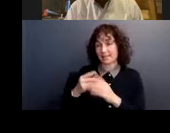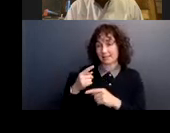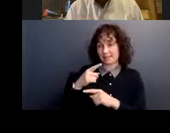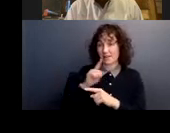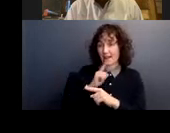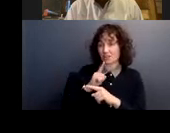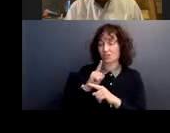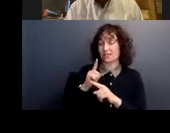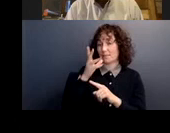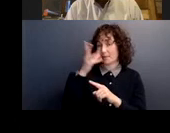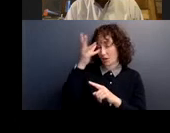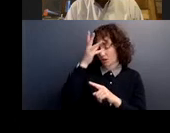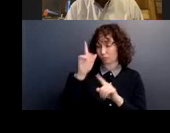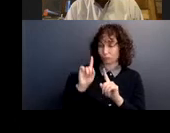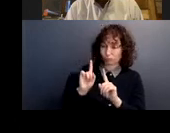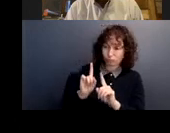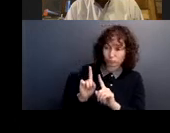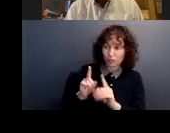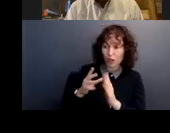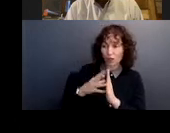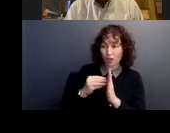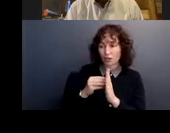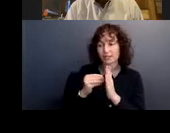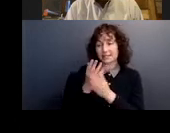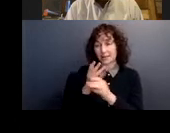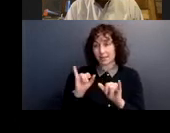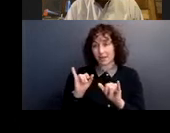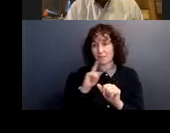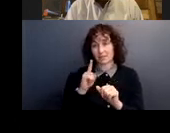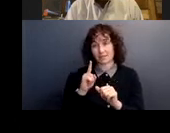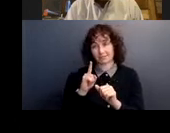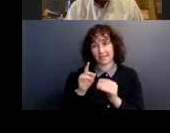with them or learning as well, which is even more powerful.